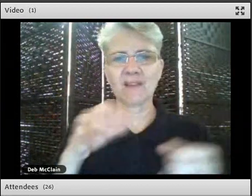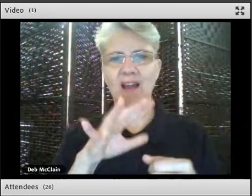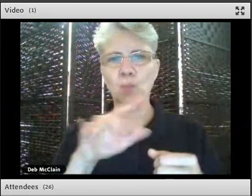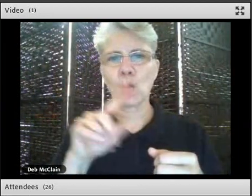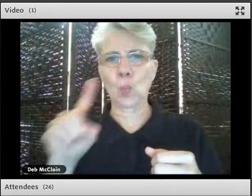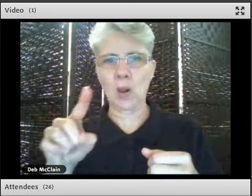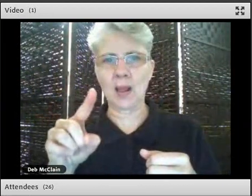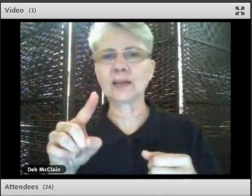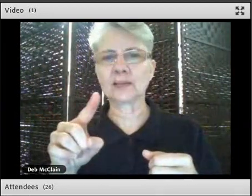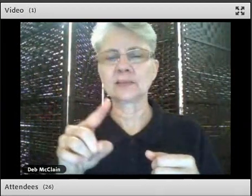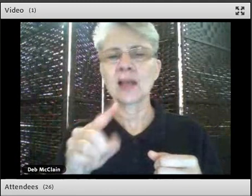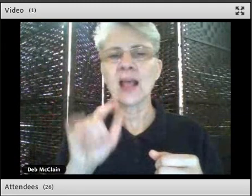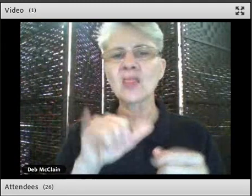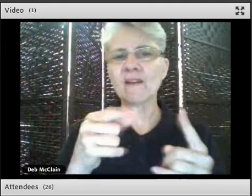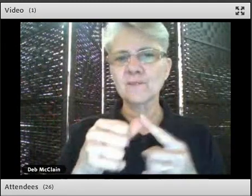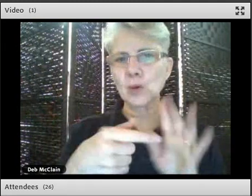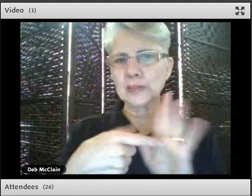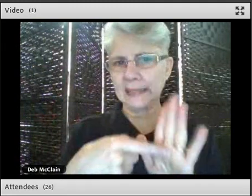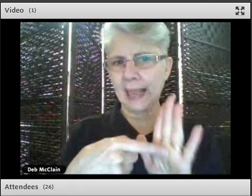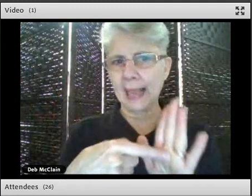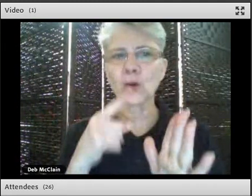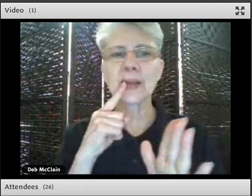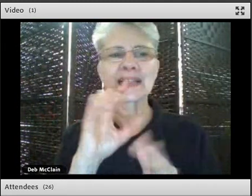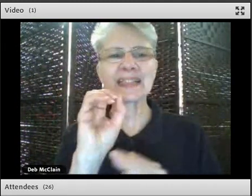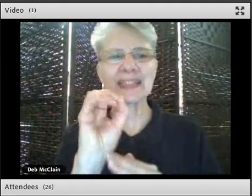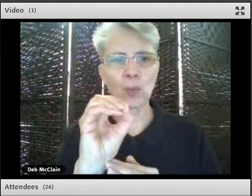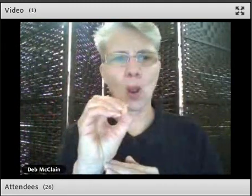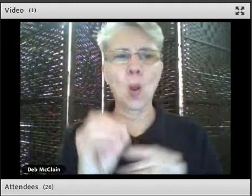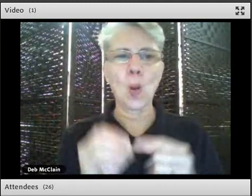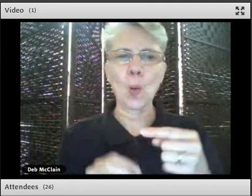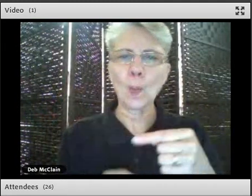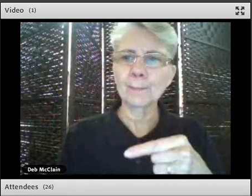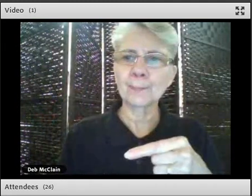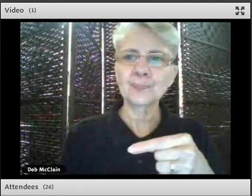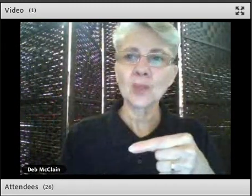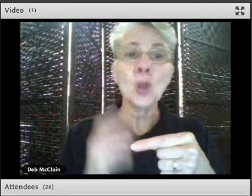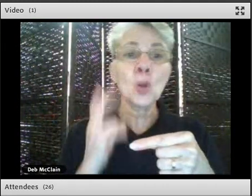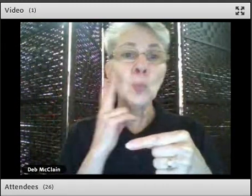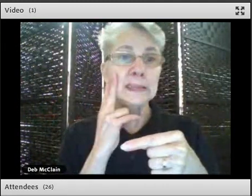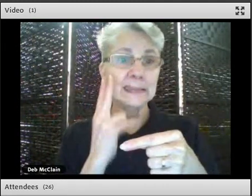So, we see on the container, "performance by Jim Dale."